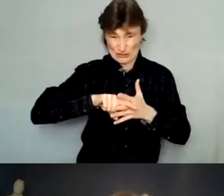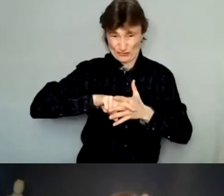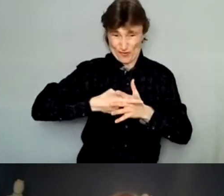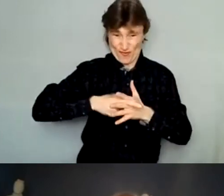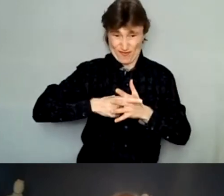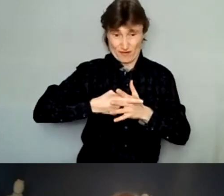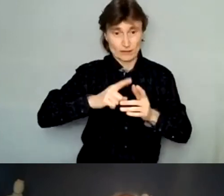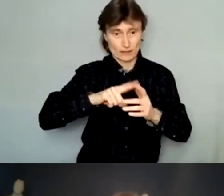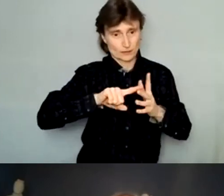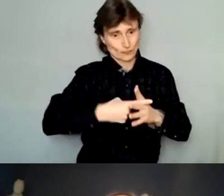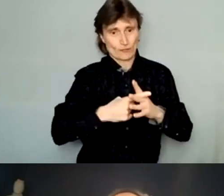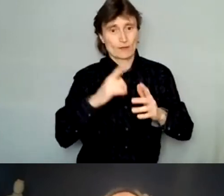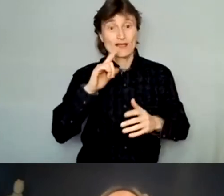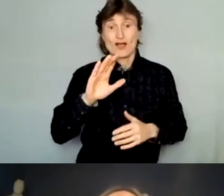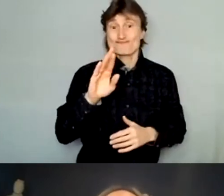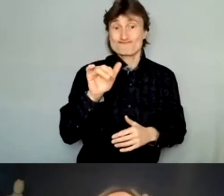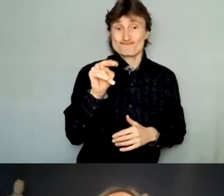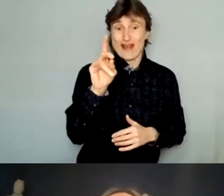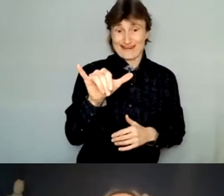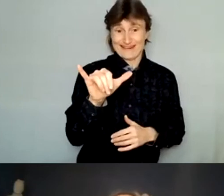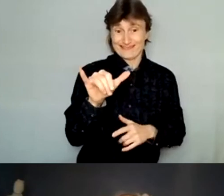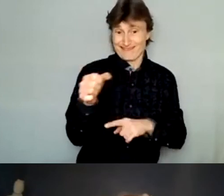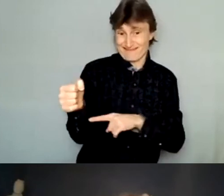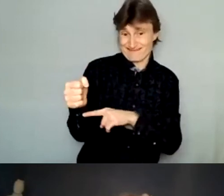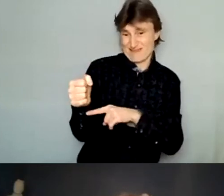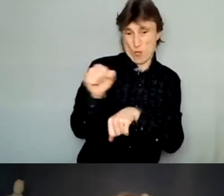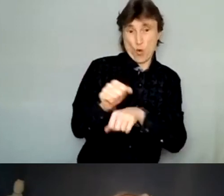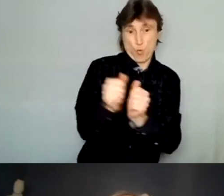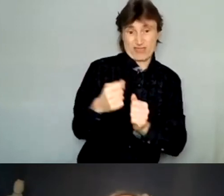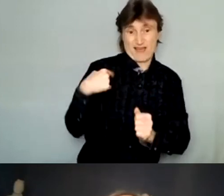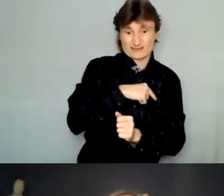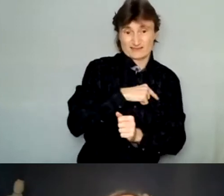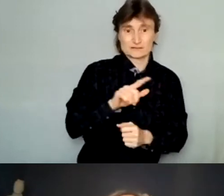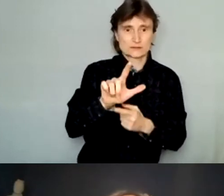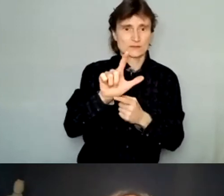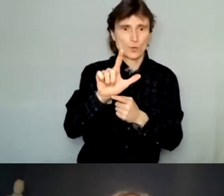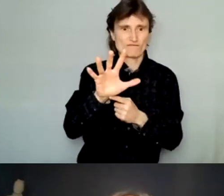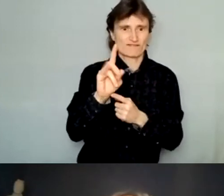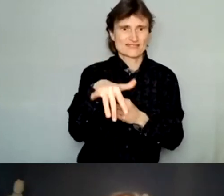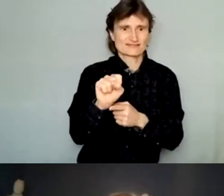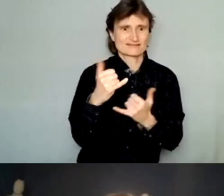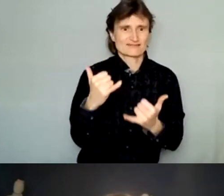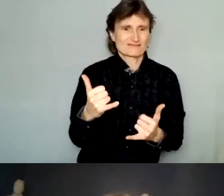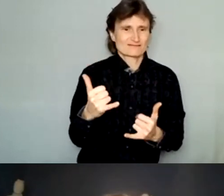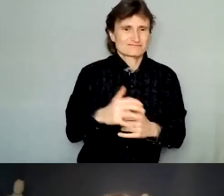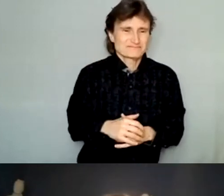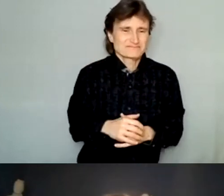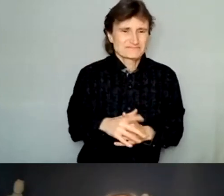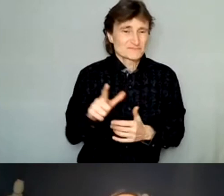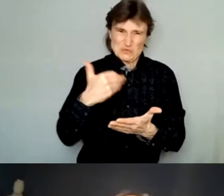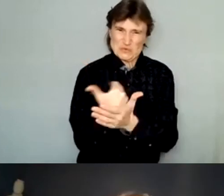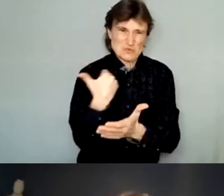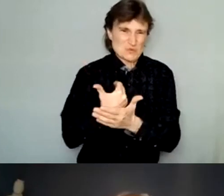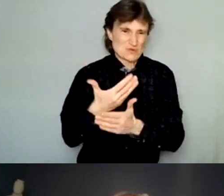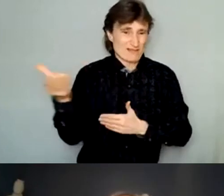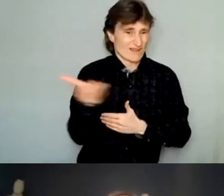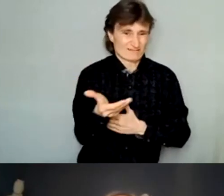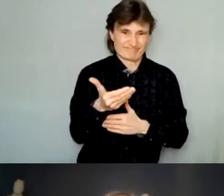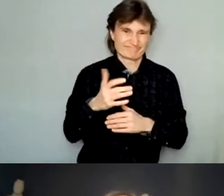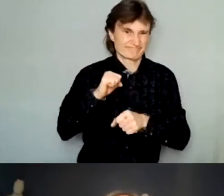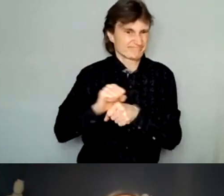This is Brandy’s 25th day as a member of the CADA team, and, and already has made a